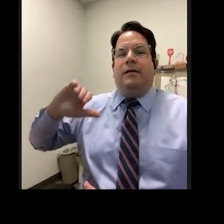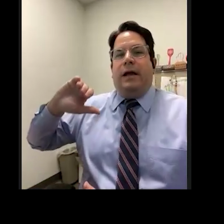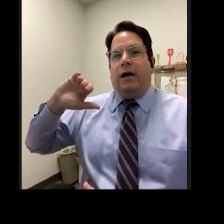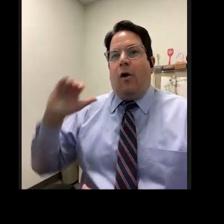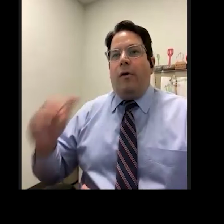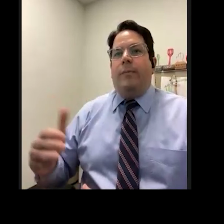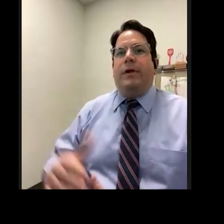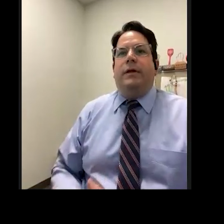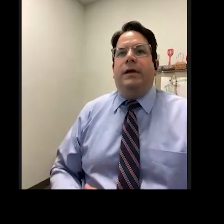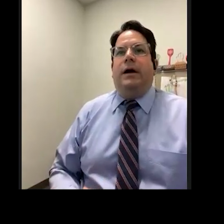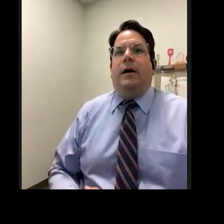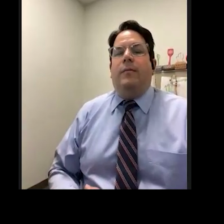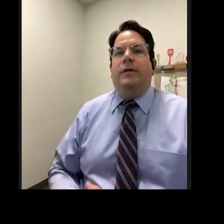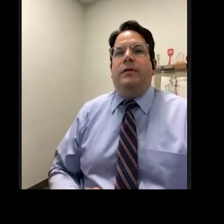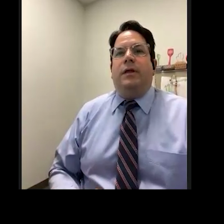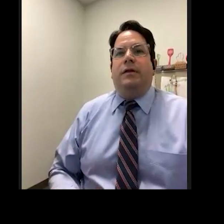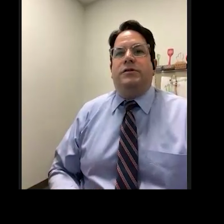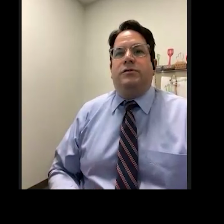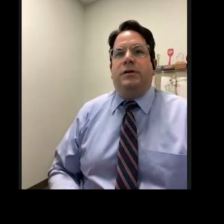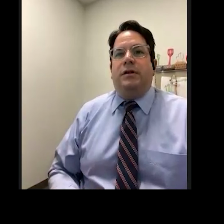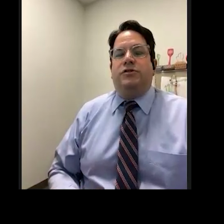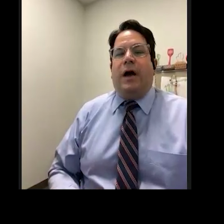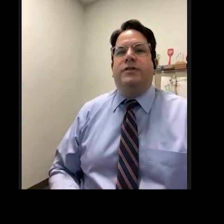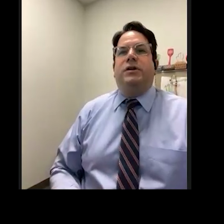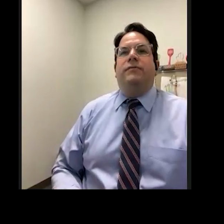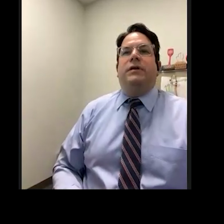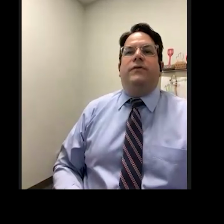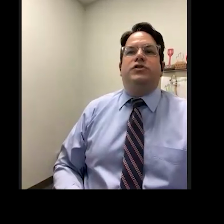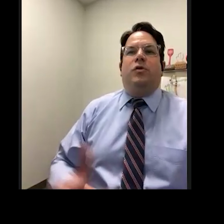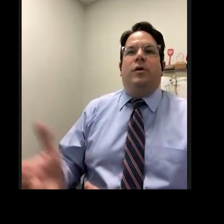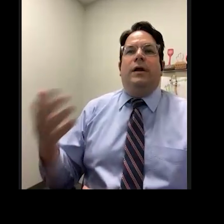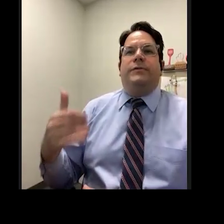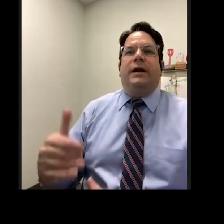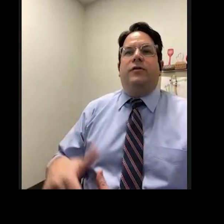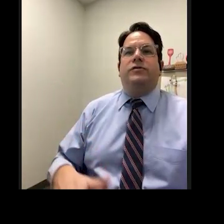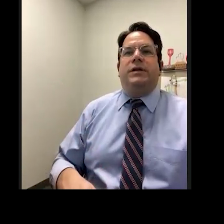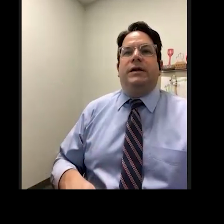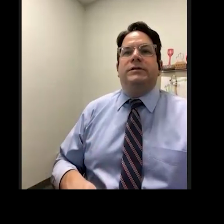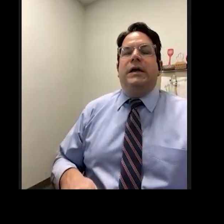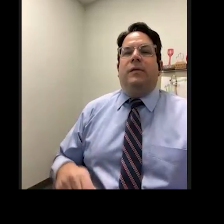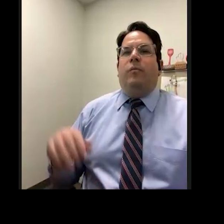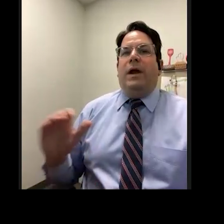They got called up in the strategy of the individual and obtaining those things.